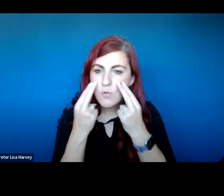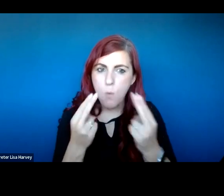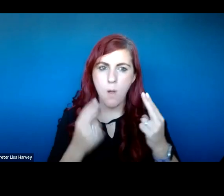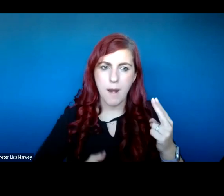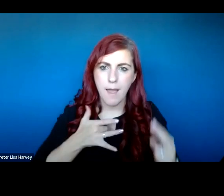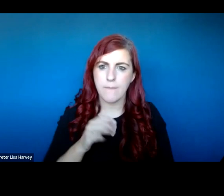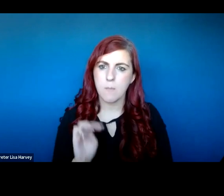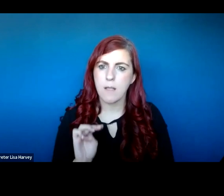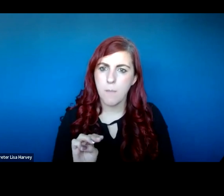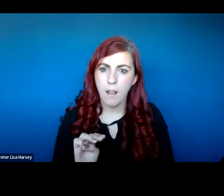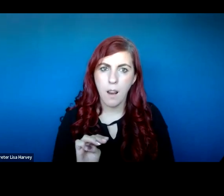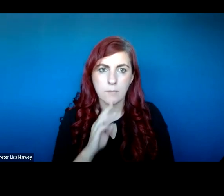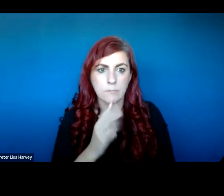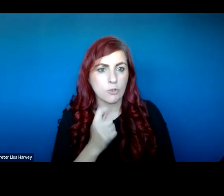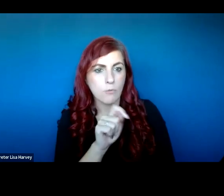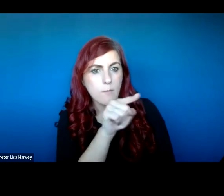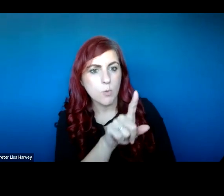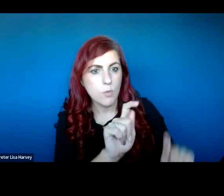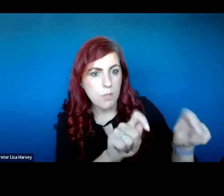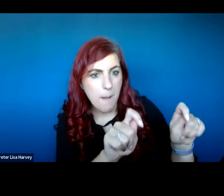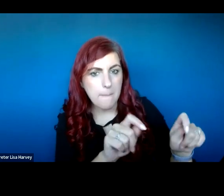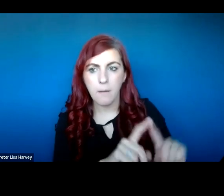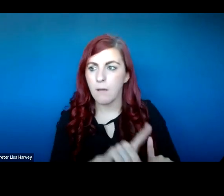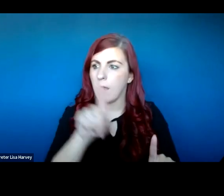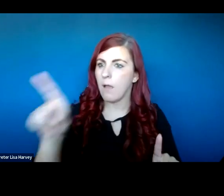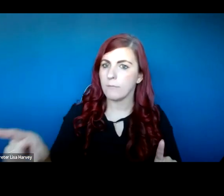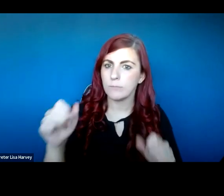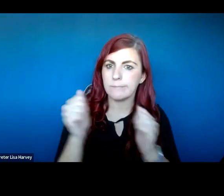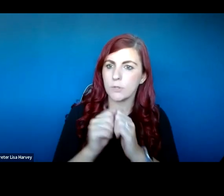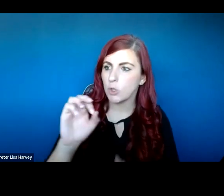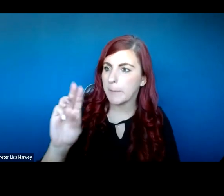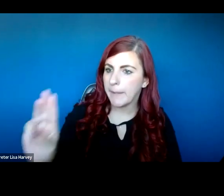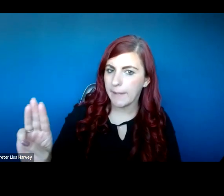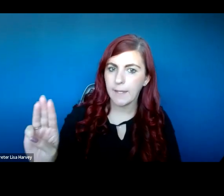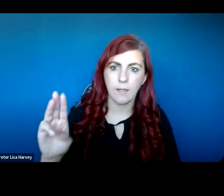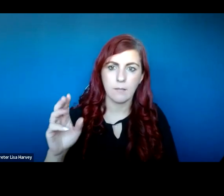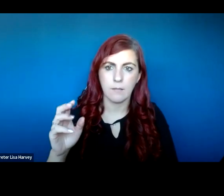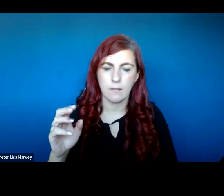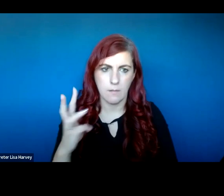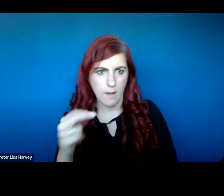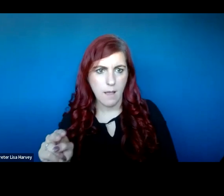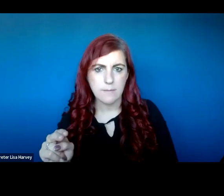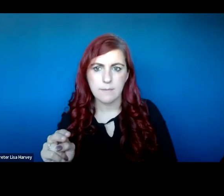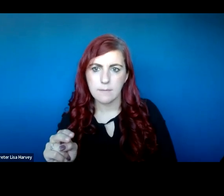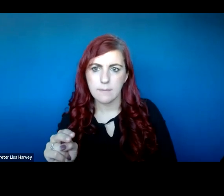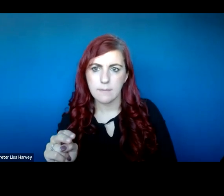Down to the shops, off to see the GP and why not a day out somewhere?